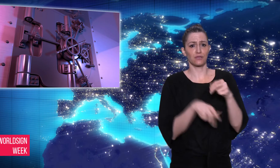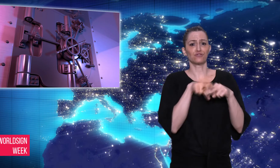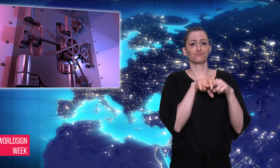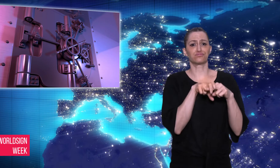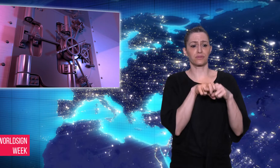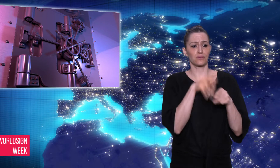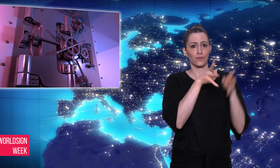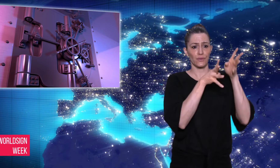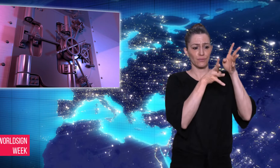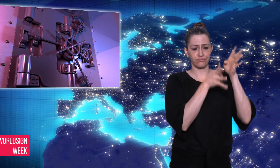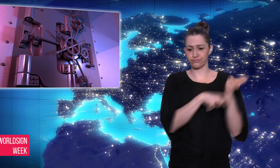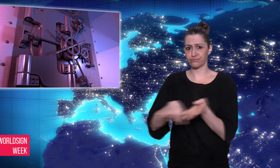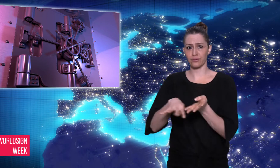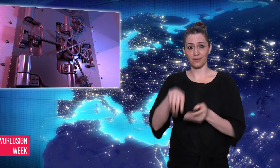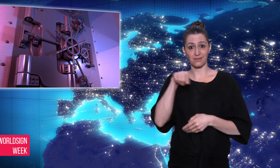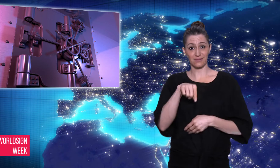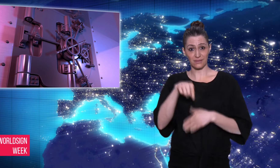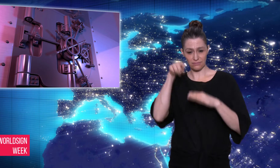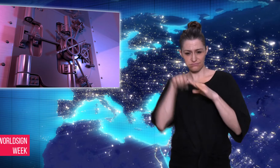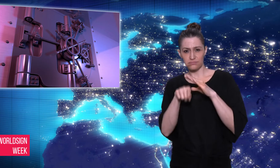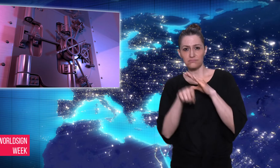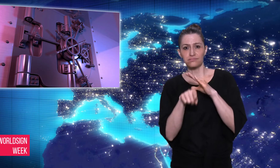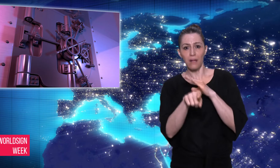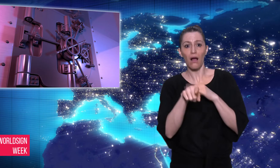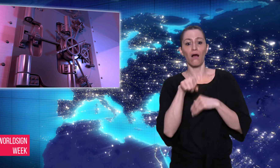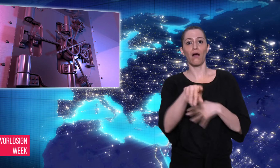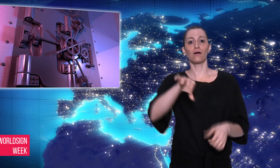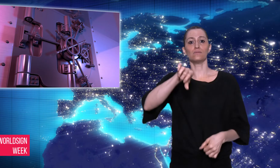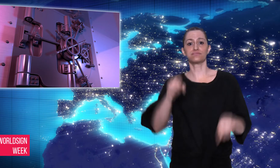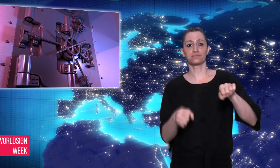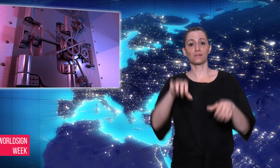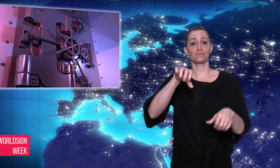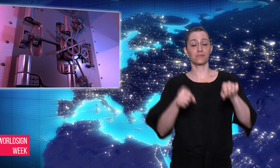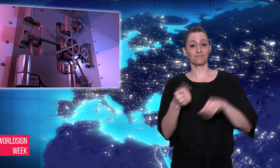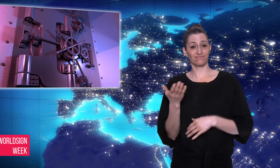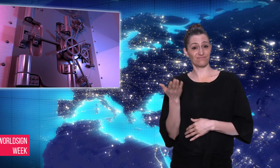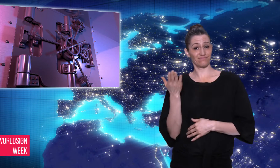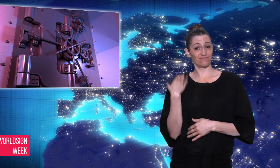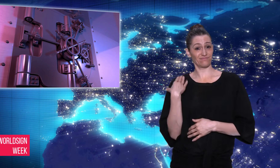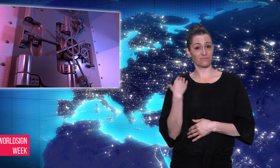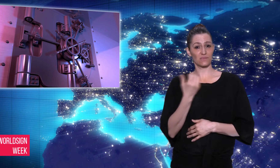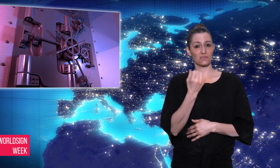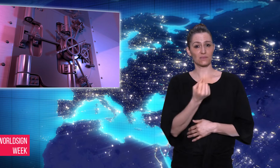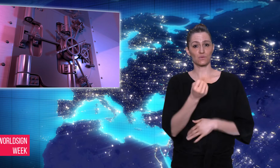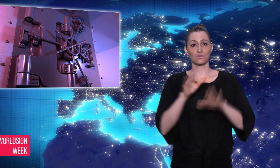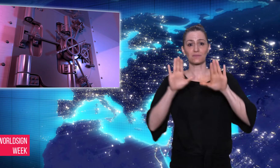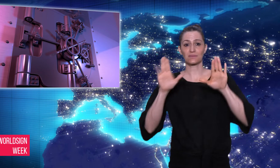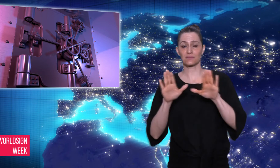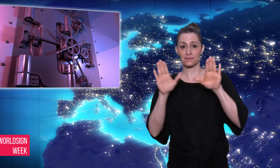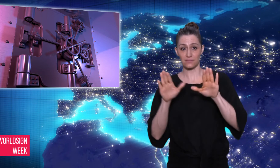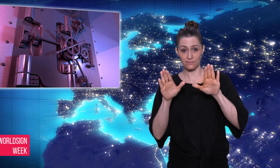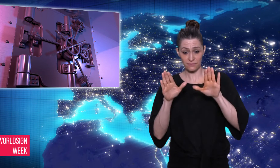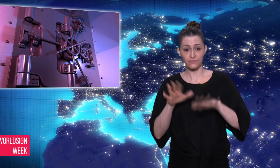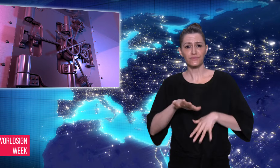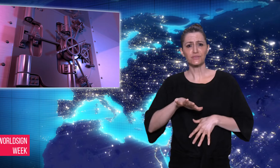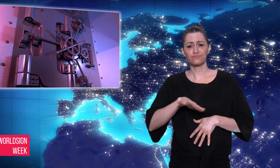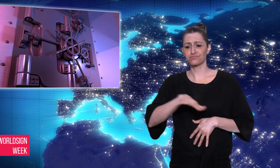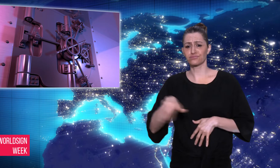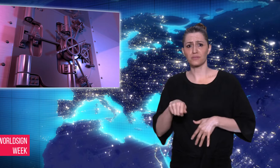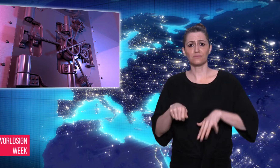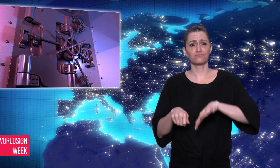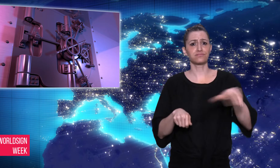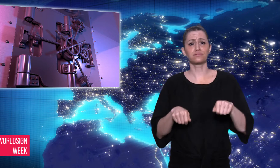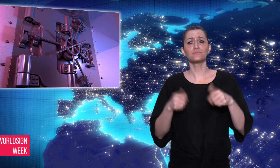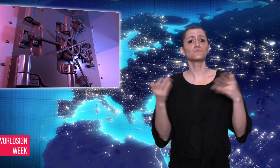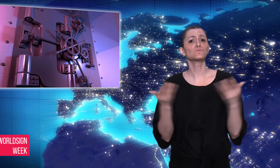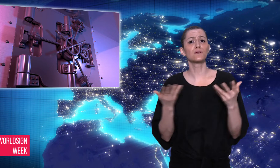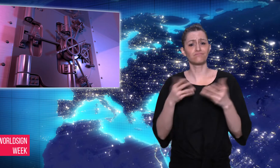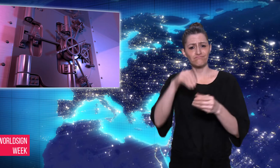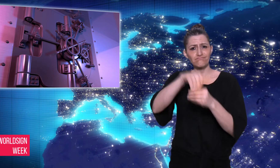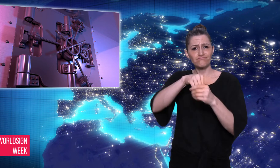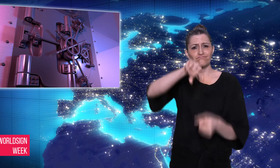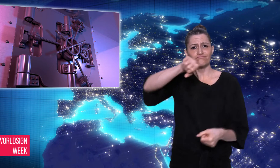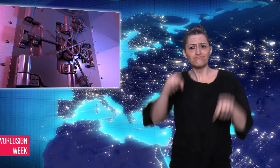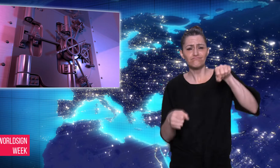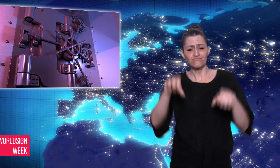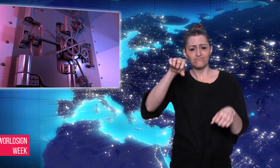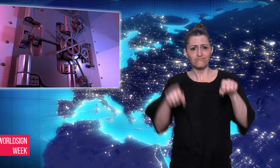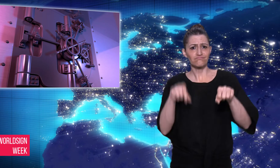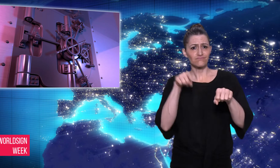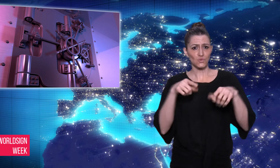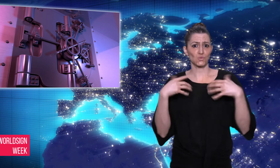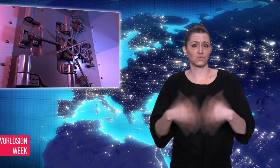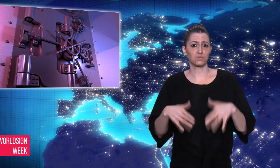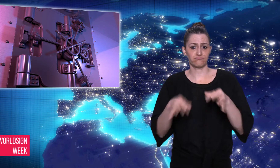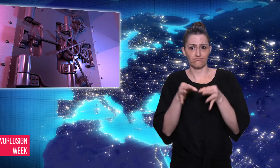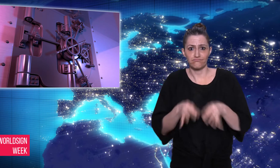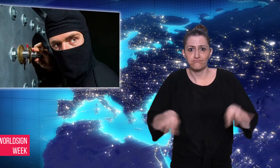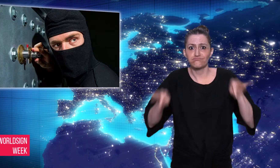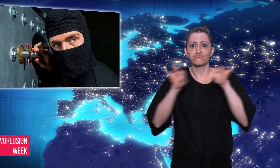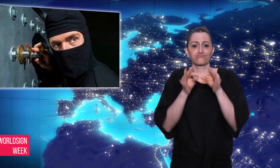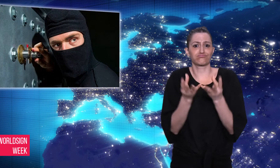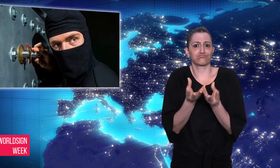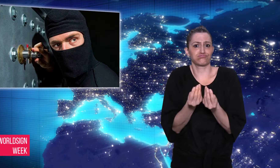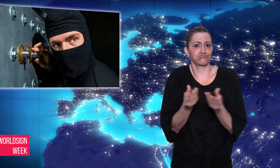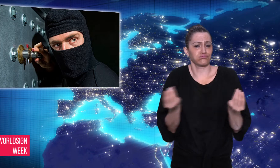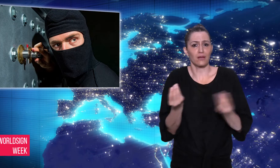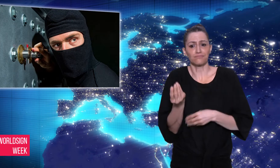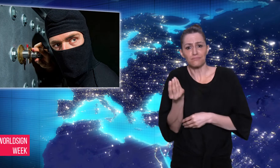system to get to the vault last weekend and stole valuables